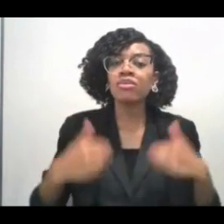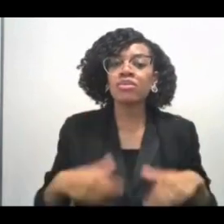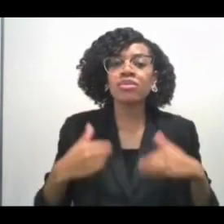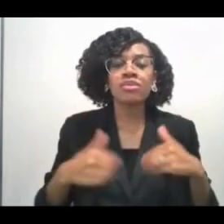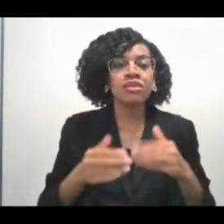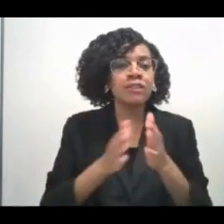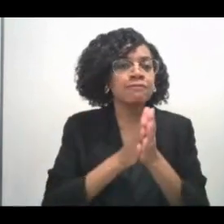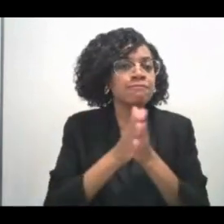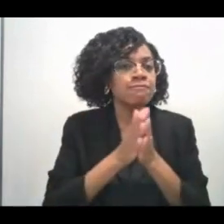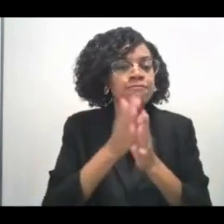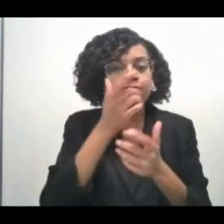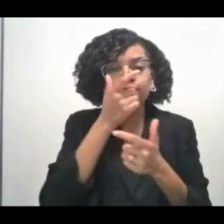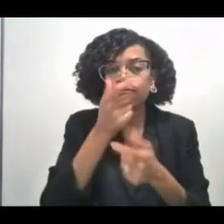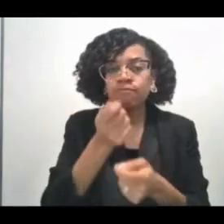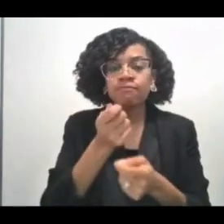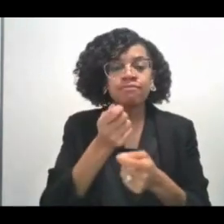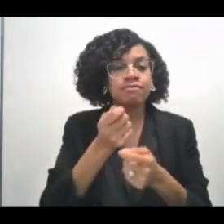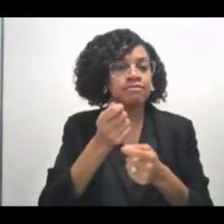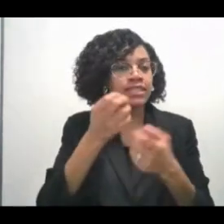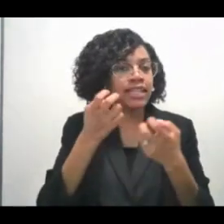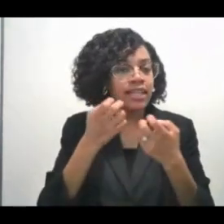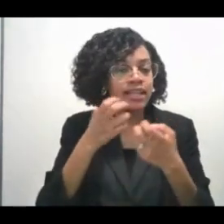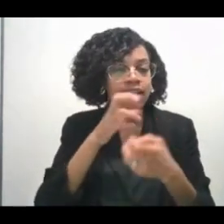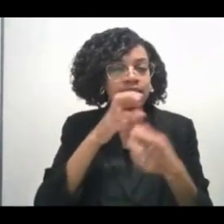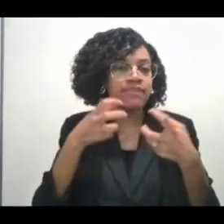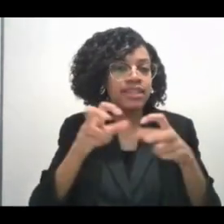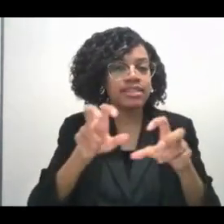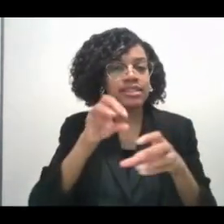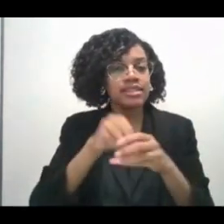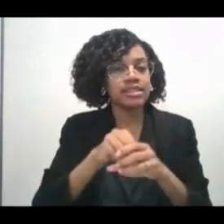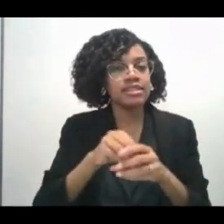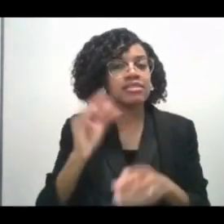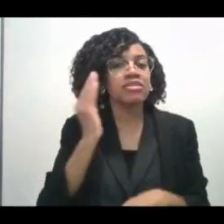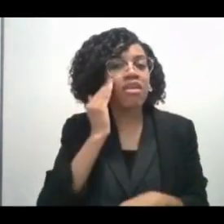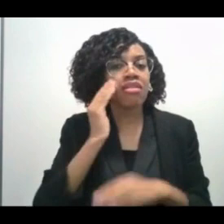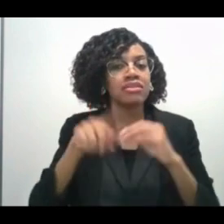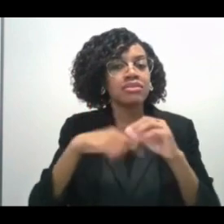knowledge. We develop climate models, which are very, very